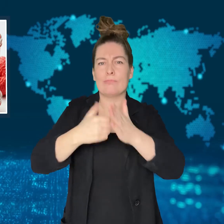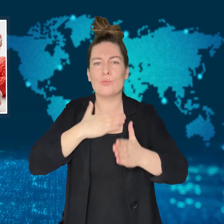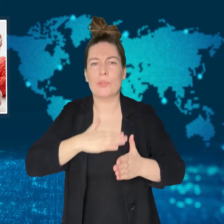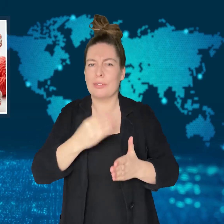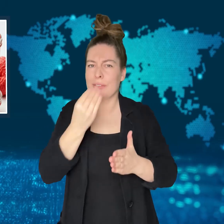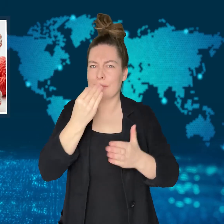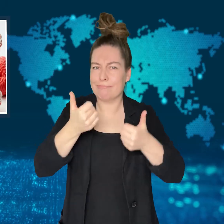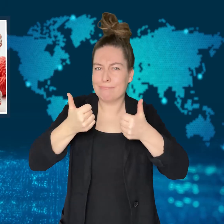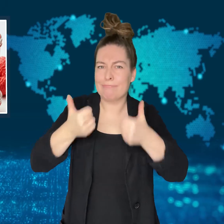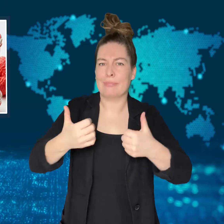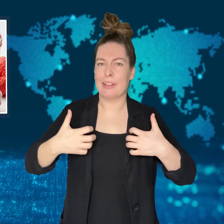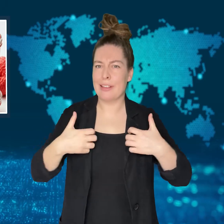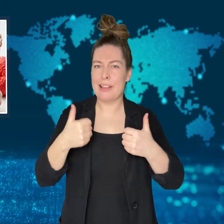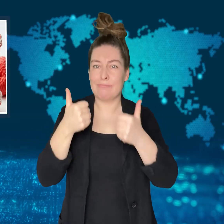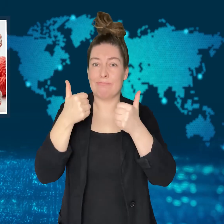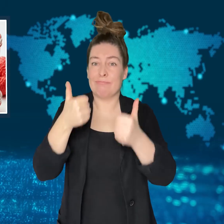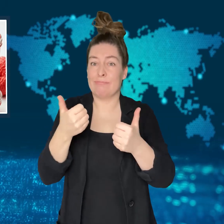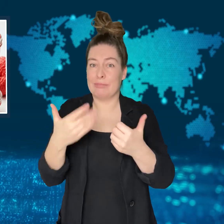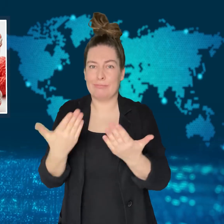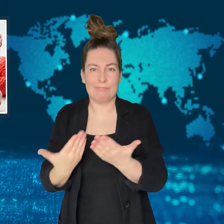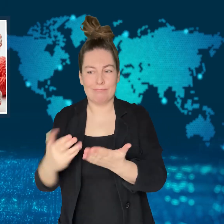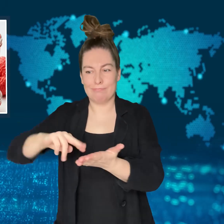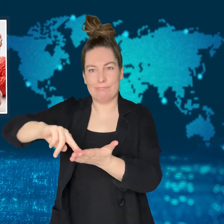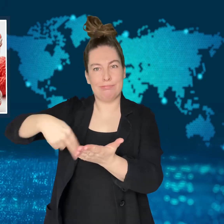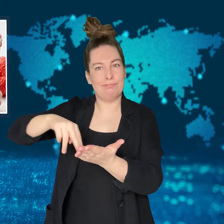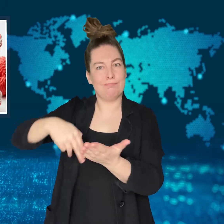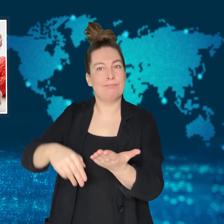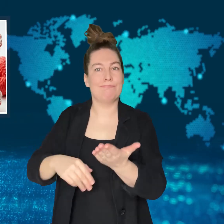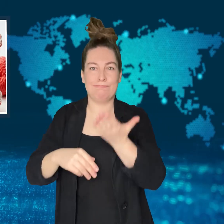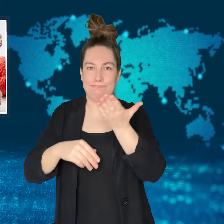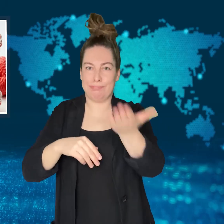and New Zealand have limited its use.